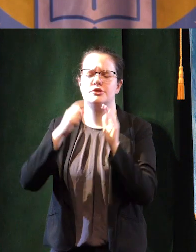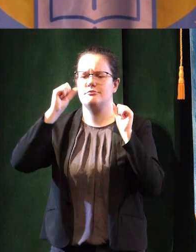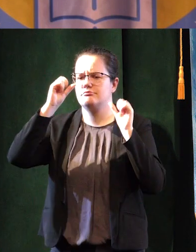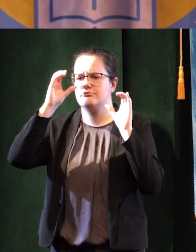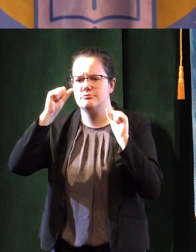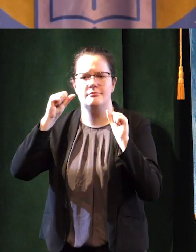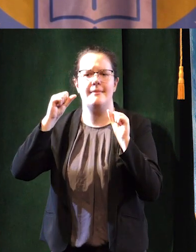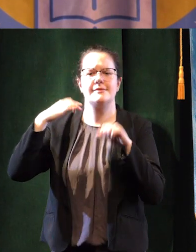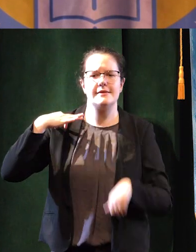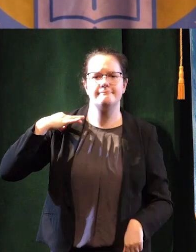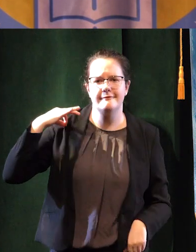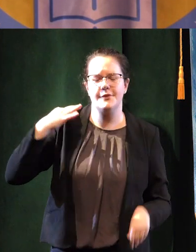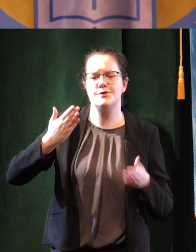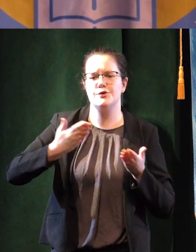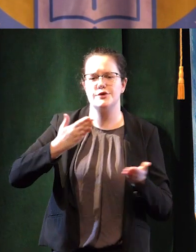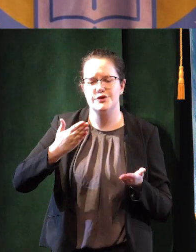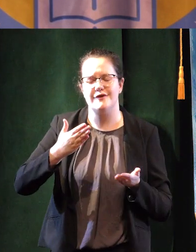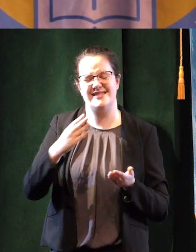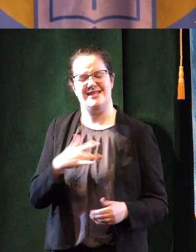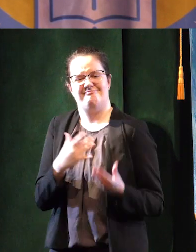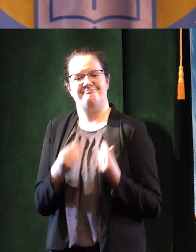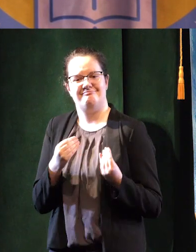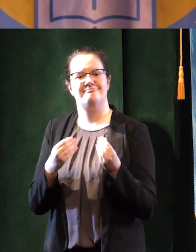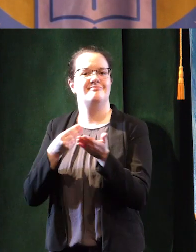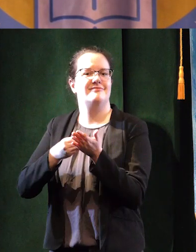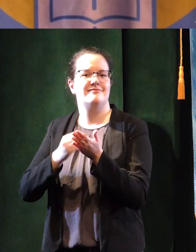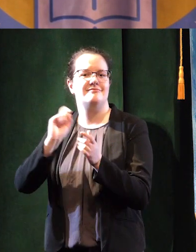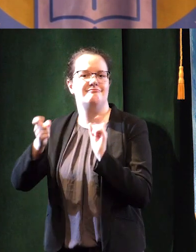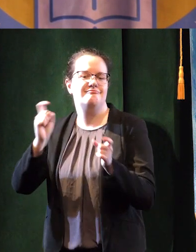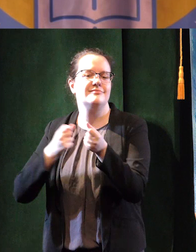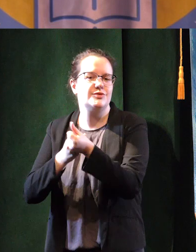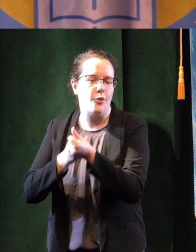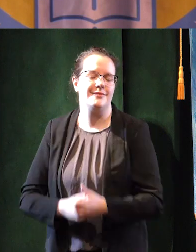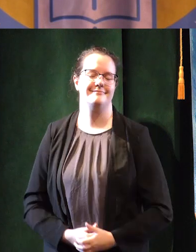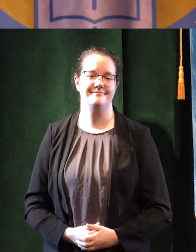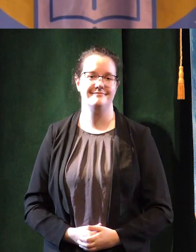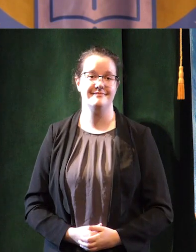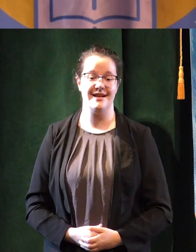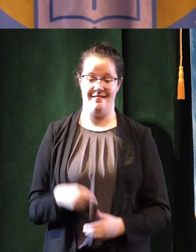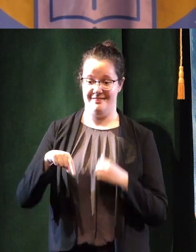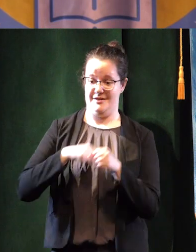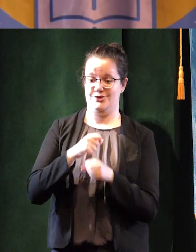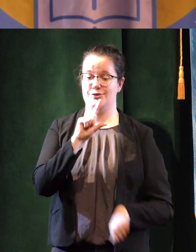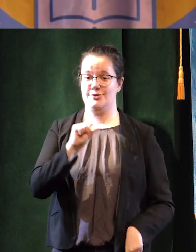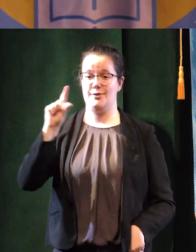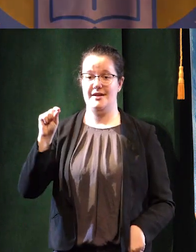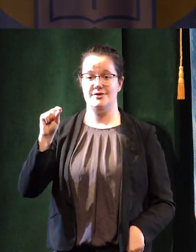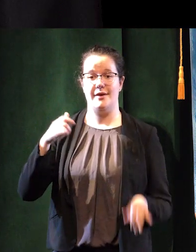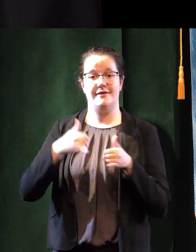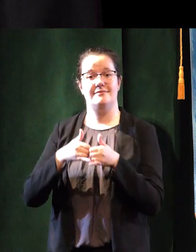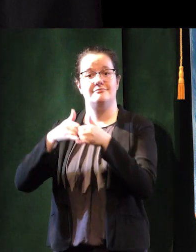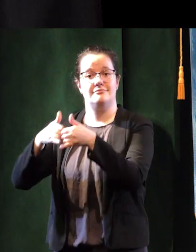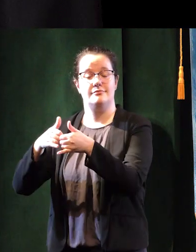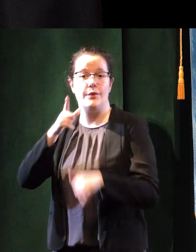support the 2020 Alpha medal of service recipient is Robert Boyce I've known Bob